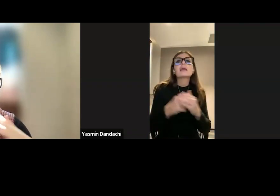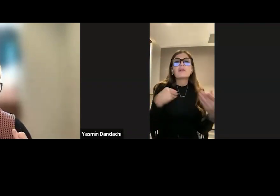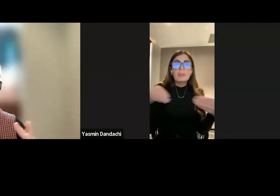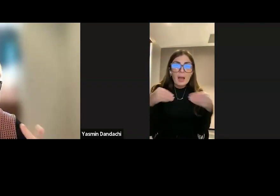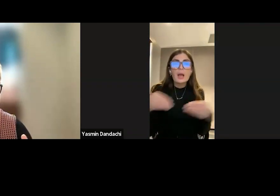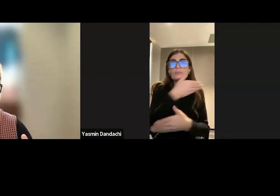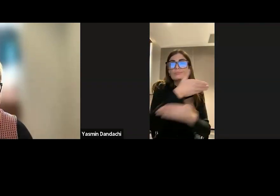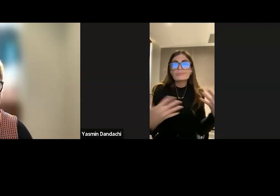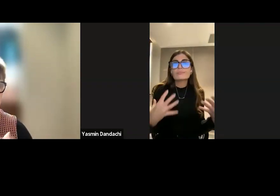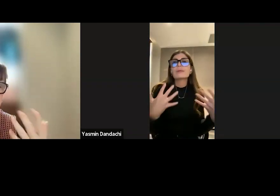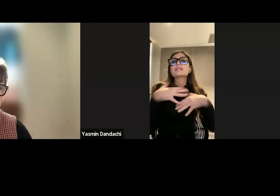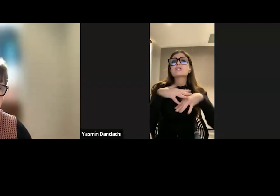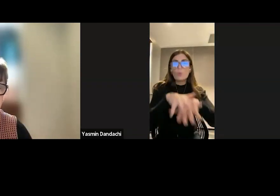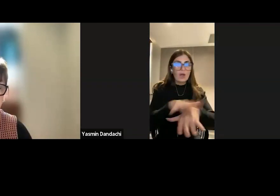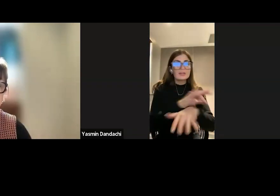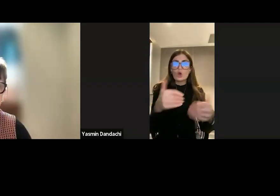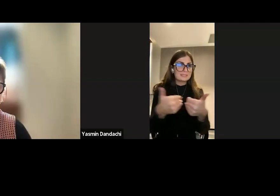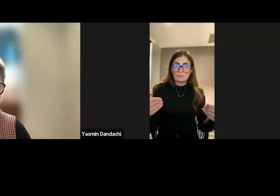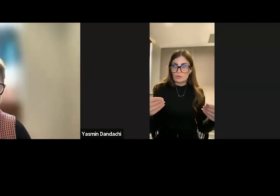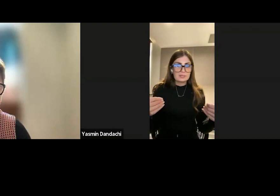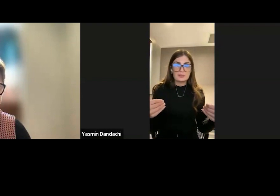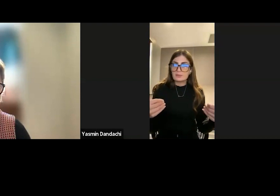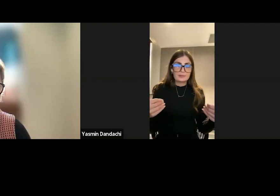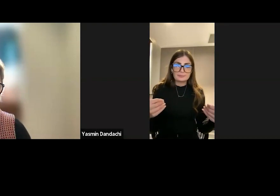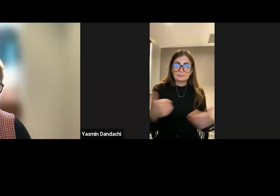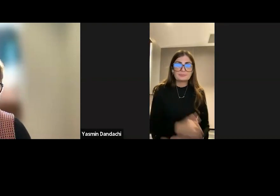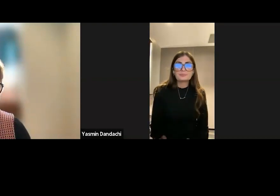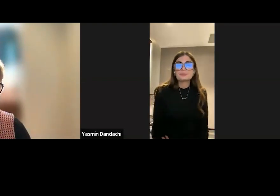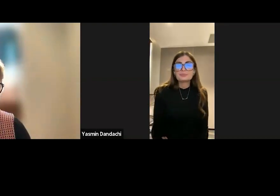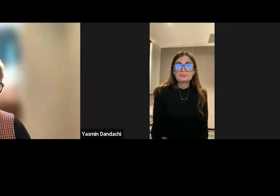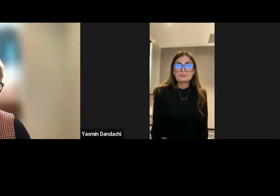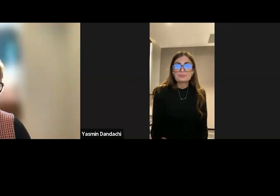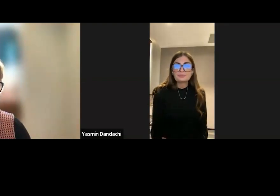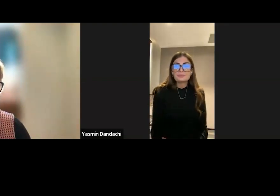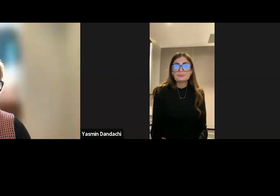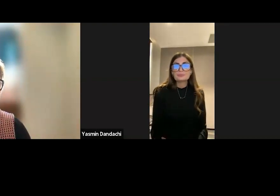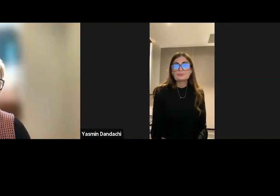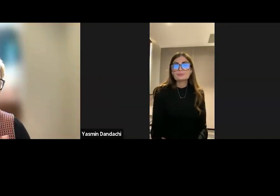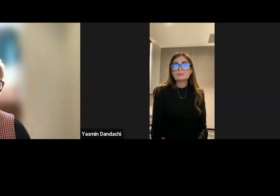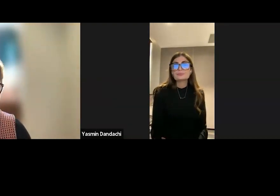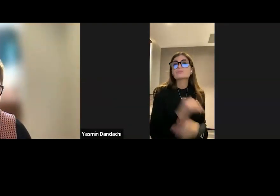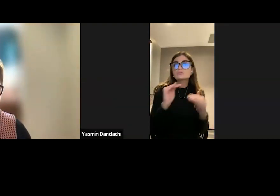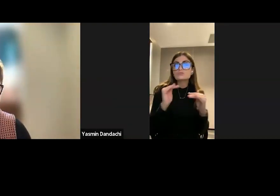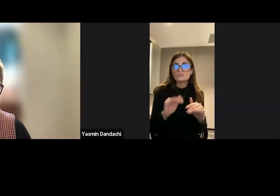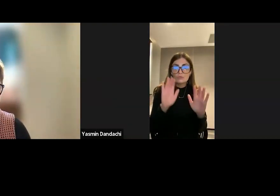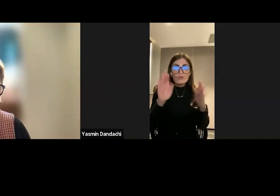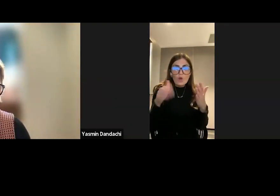other and not separate as they can be seen in a Western sense. There's a focus on a wider field of players in